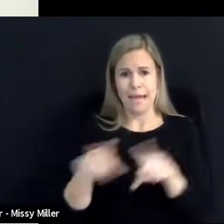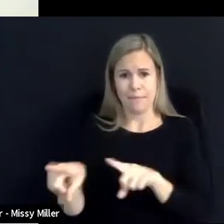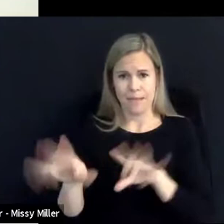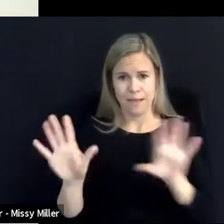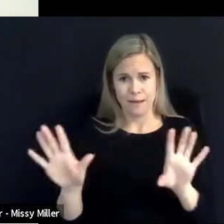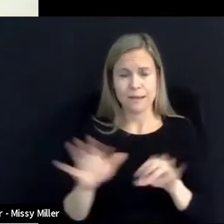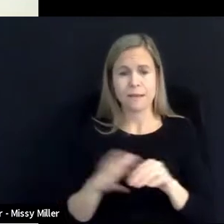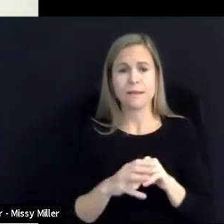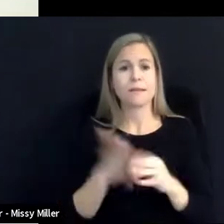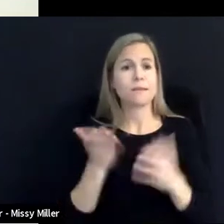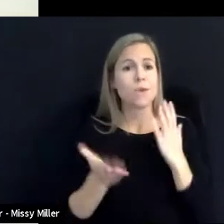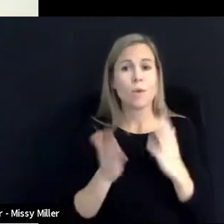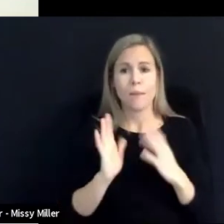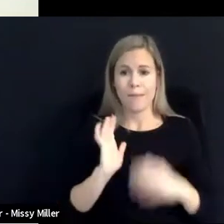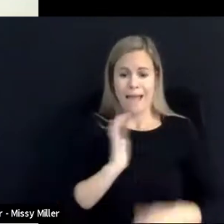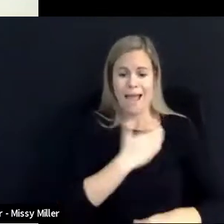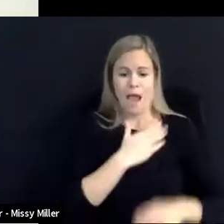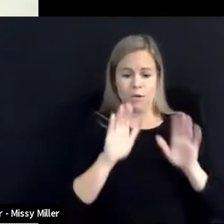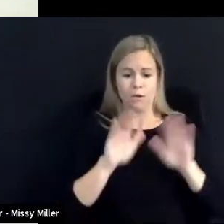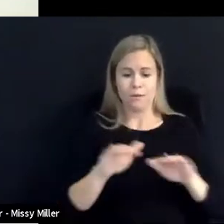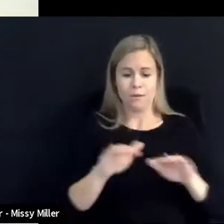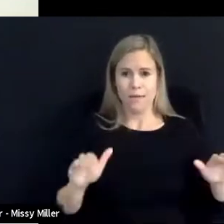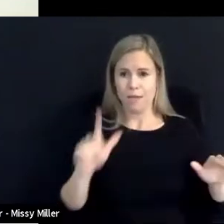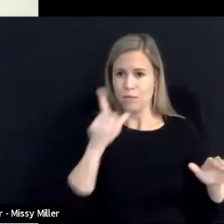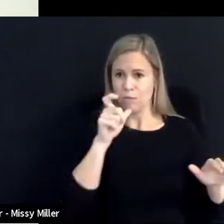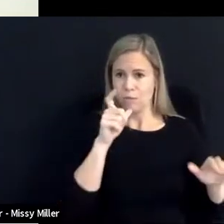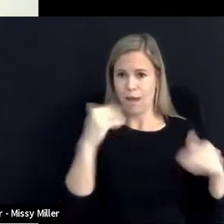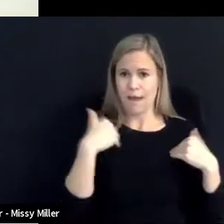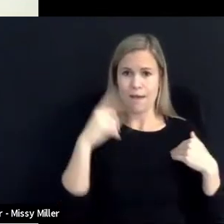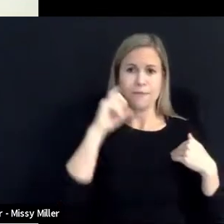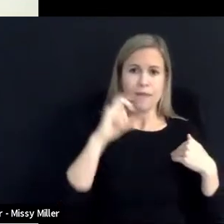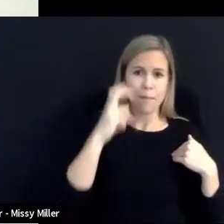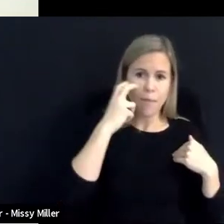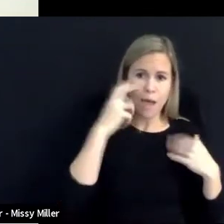In the case of our kids, we do not have intact sensory systems.